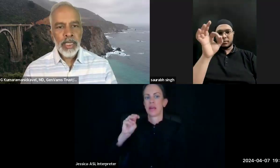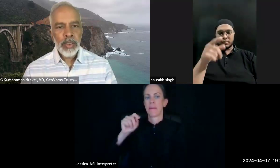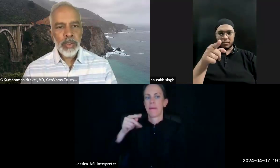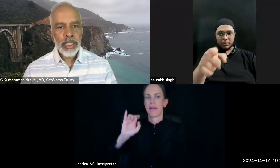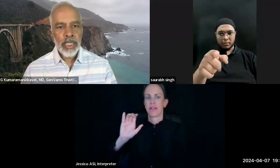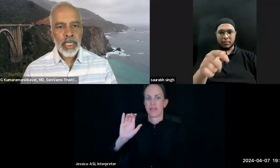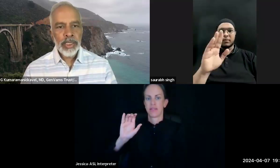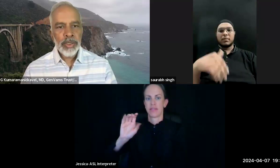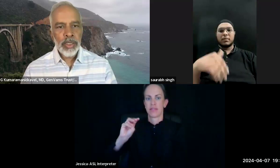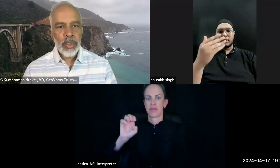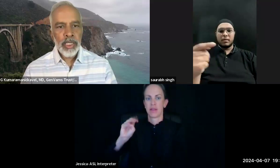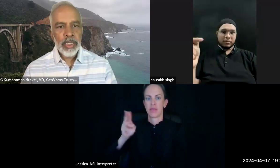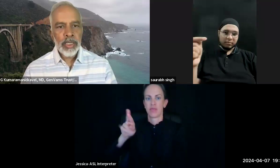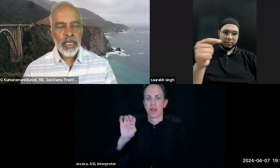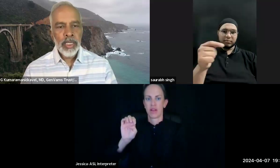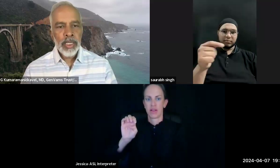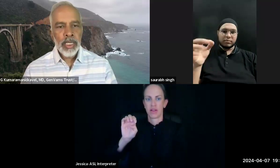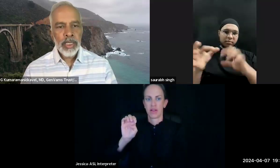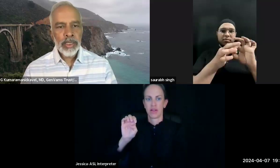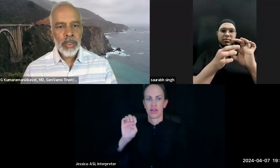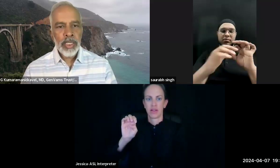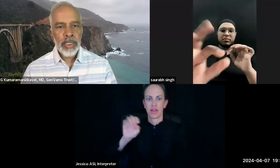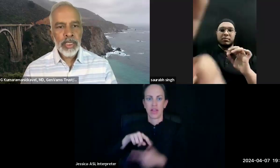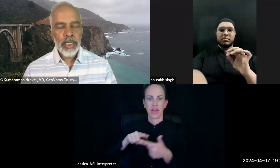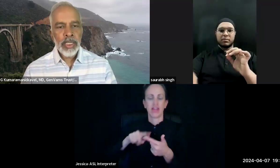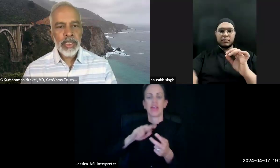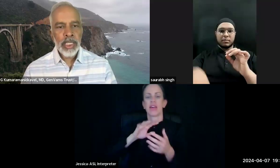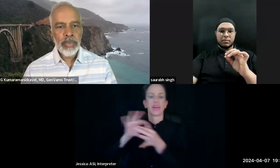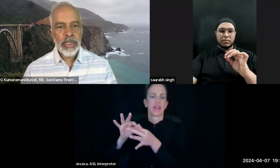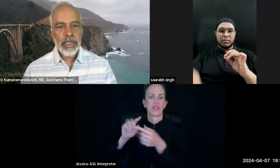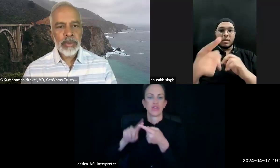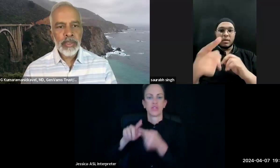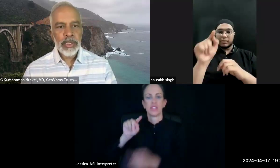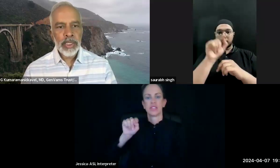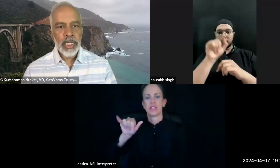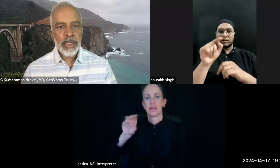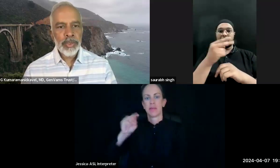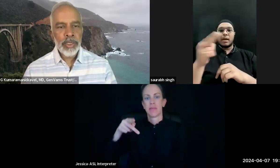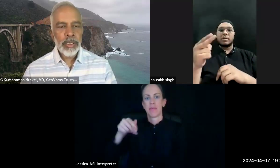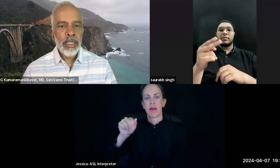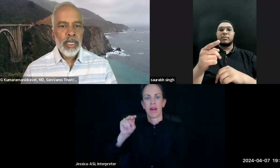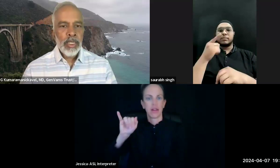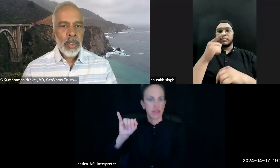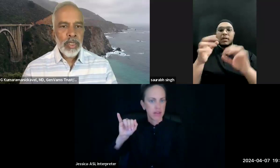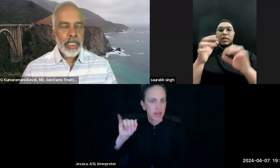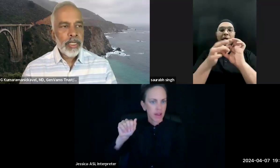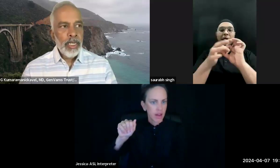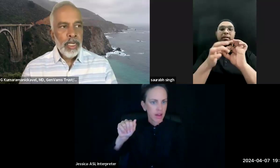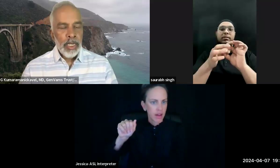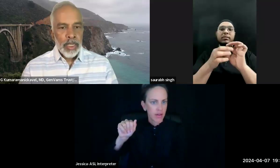then it goes and connects to the cochlea and this is called as the Stapes which connects to the Cochlea.